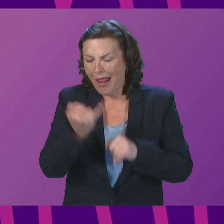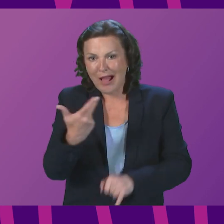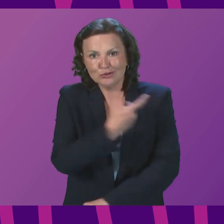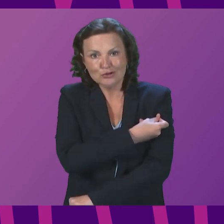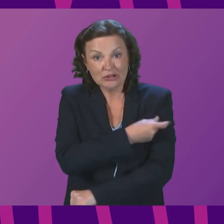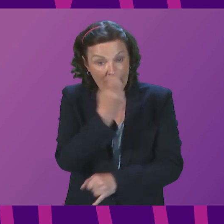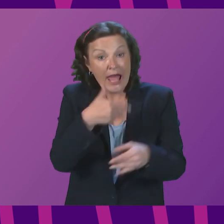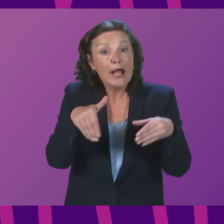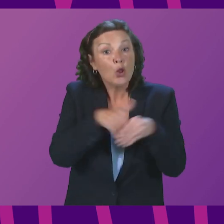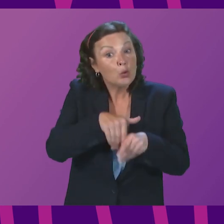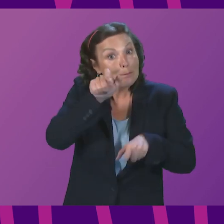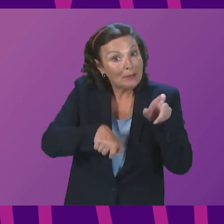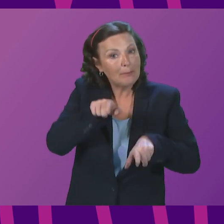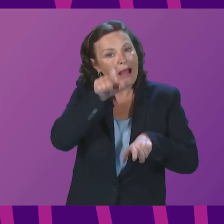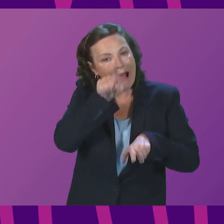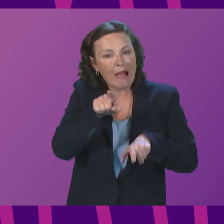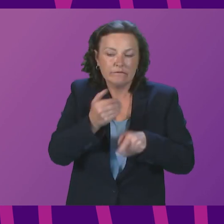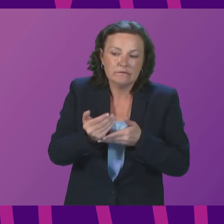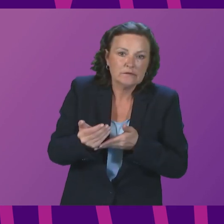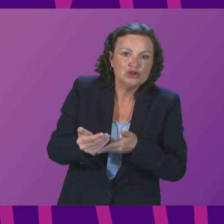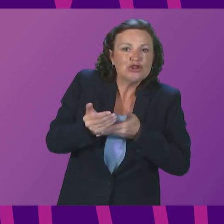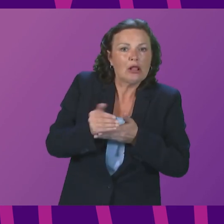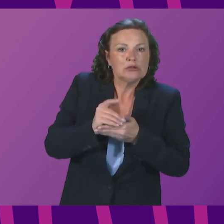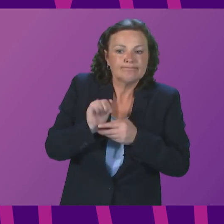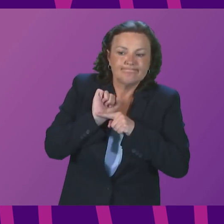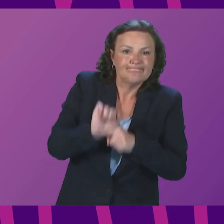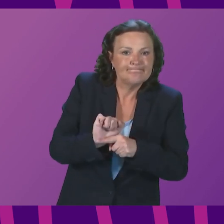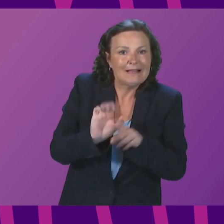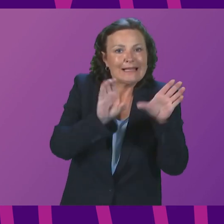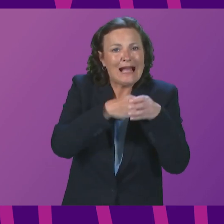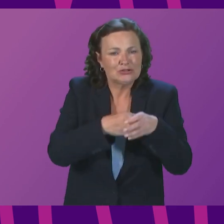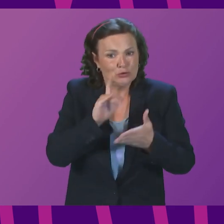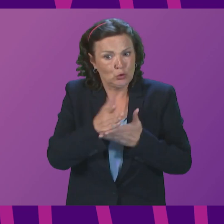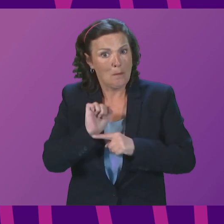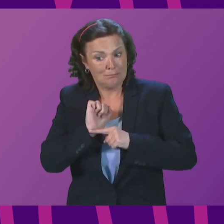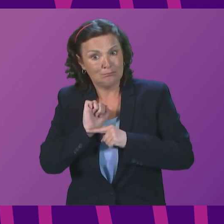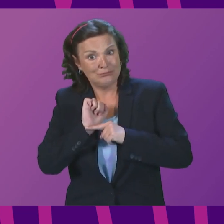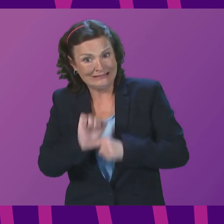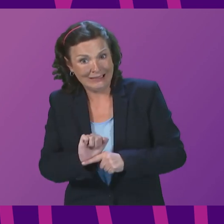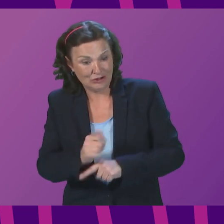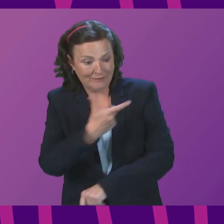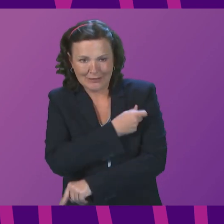who are in the shielding category because of health conditions. Protection through vaccination is, therefore, now waning.